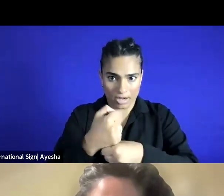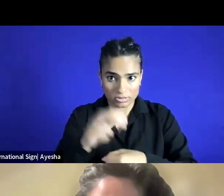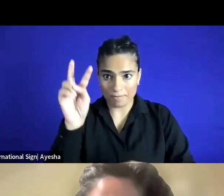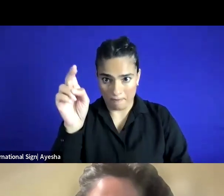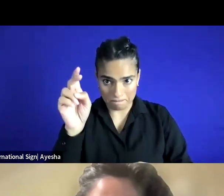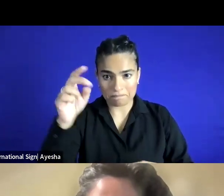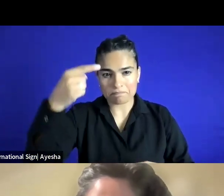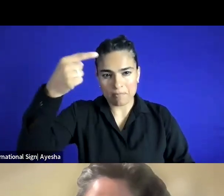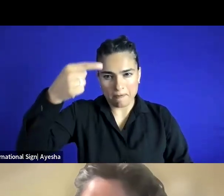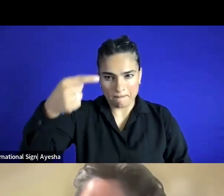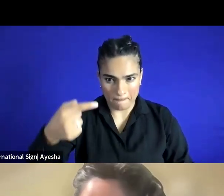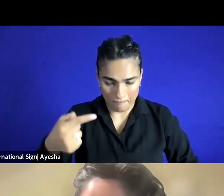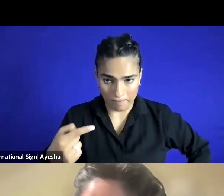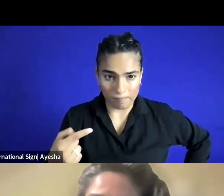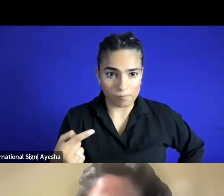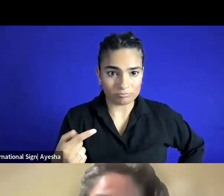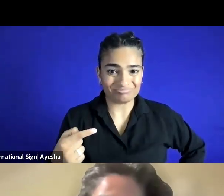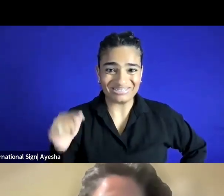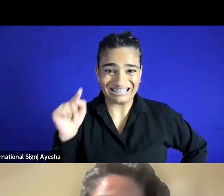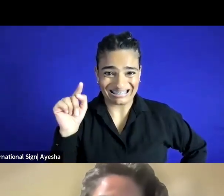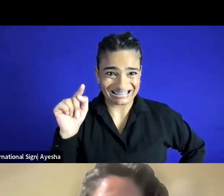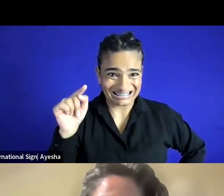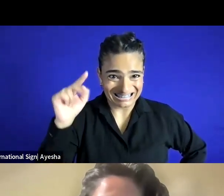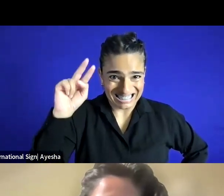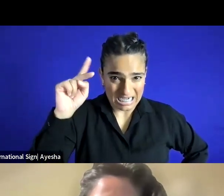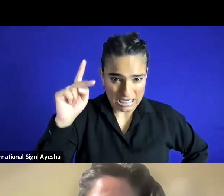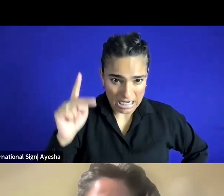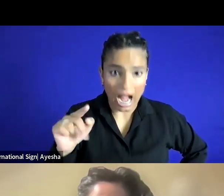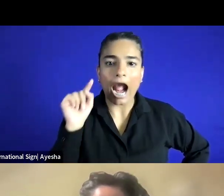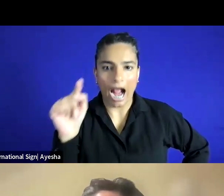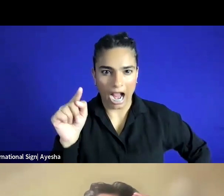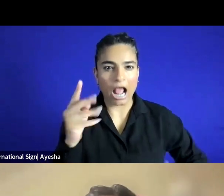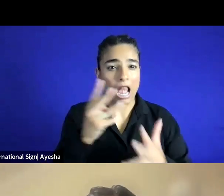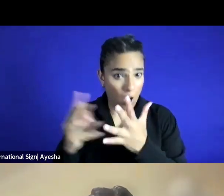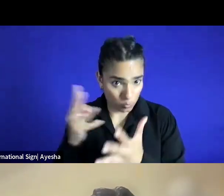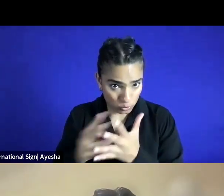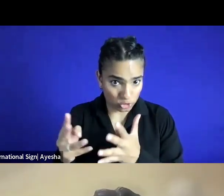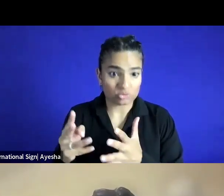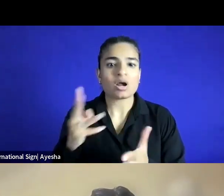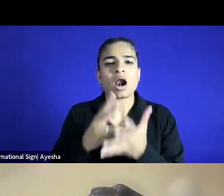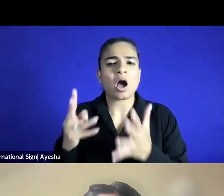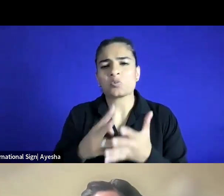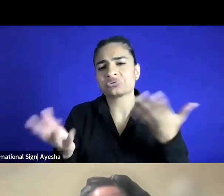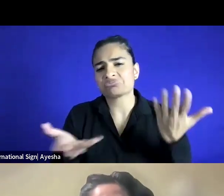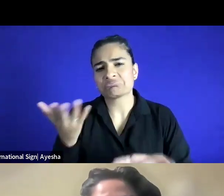we're going to get the language. So all the sessions that let's say in Arabic they are going to be filtered out.